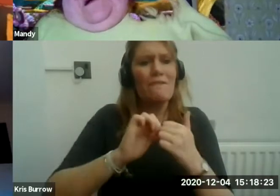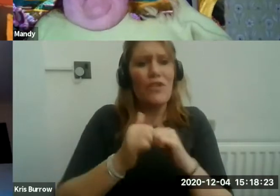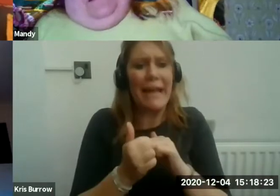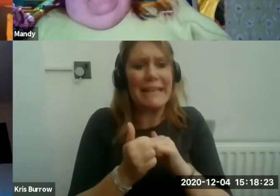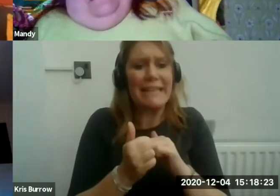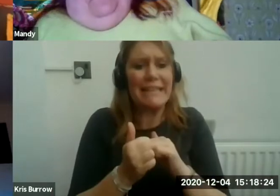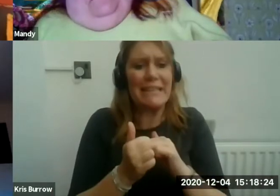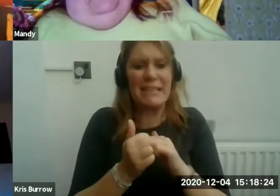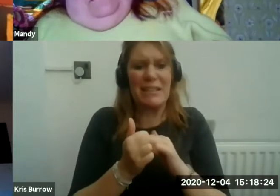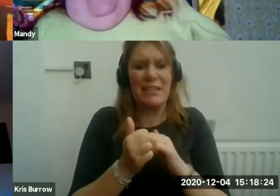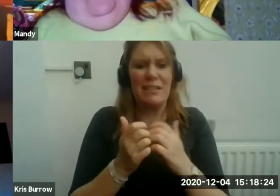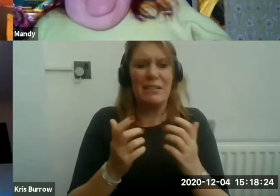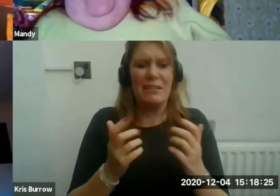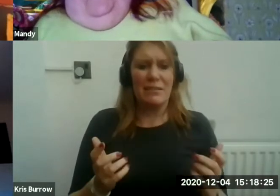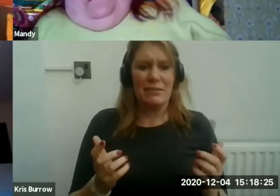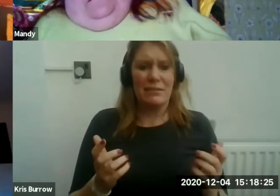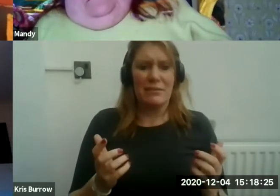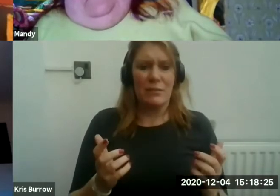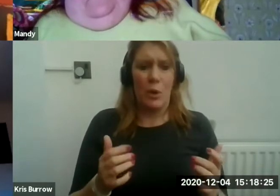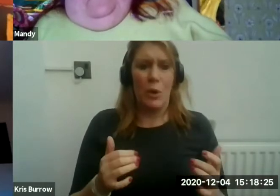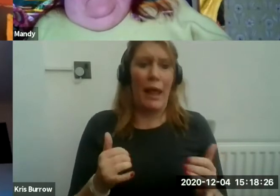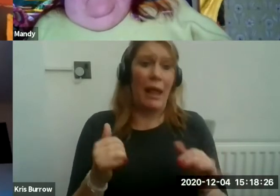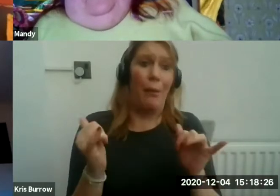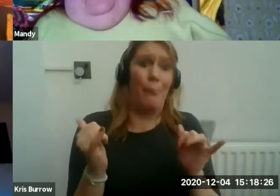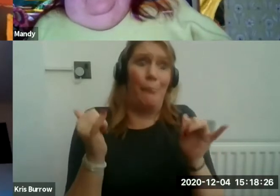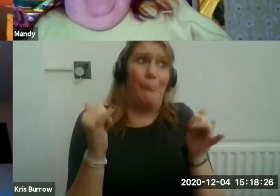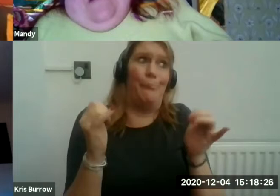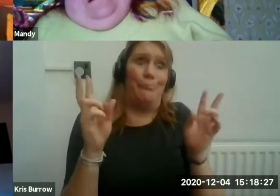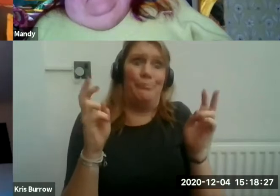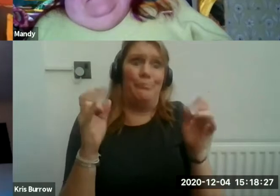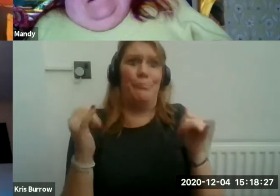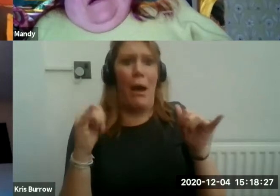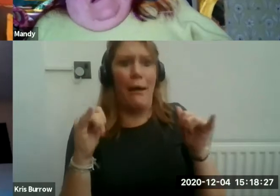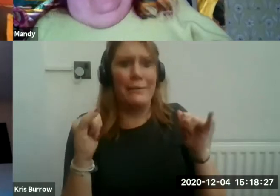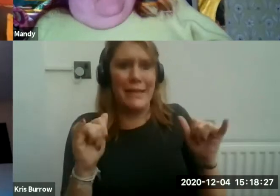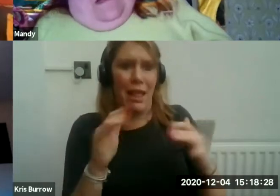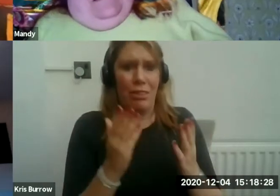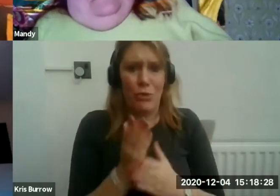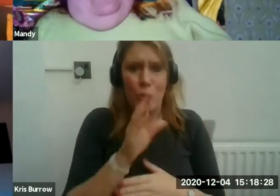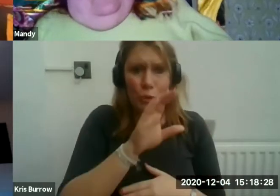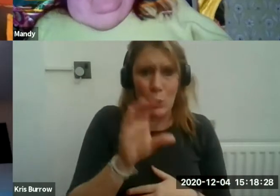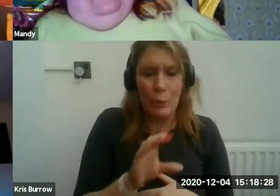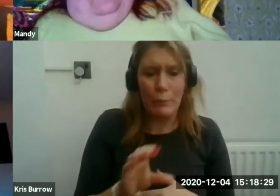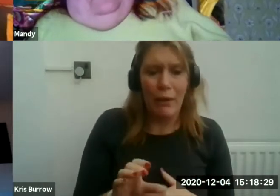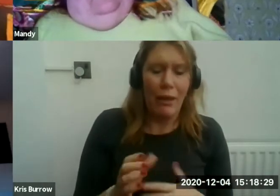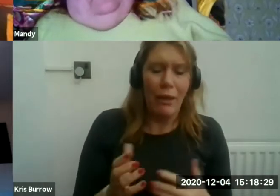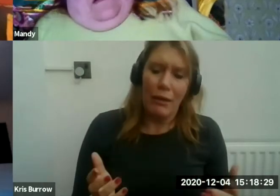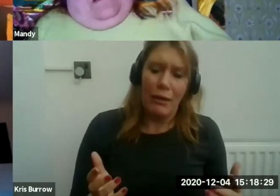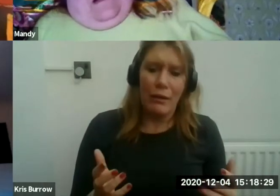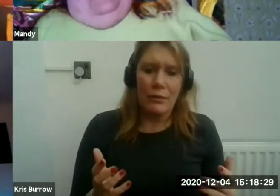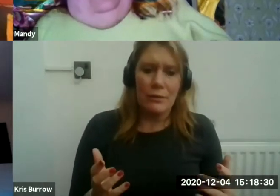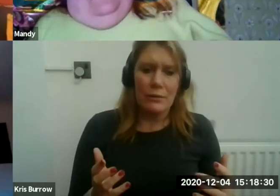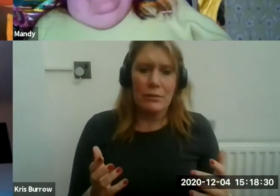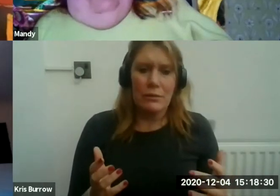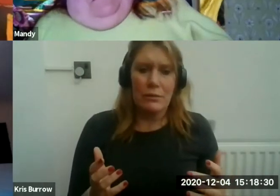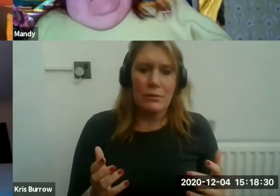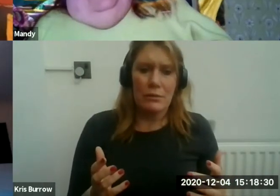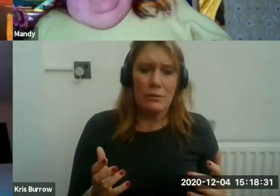a birthday party over Zoom. So not much acting so it was going to be a very